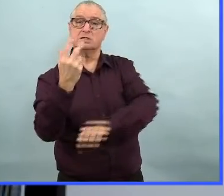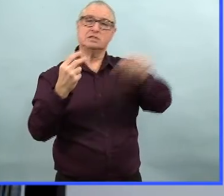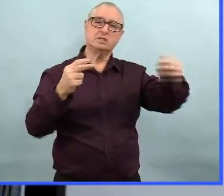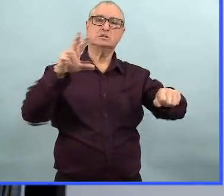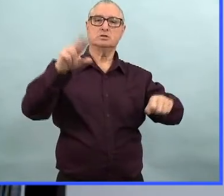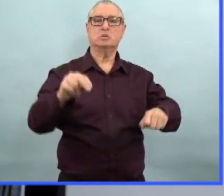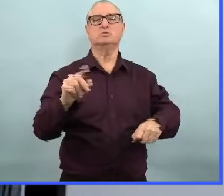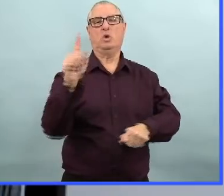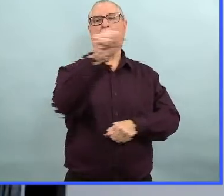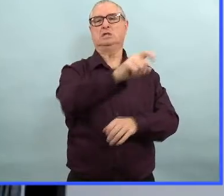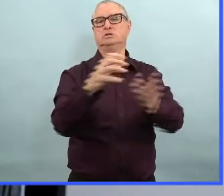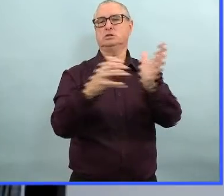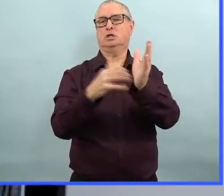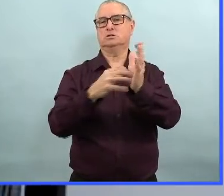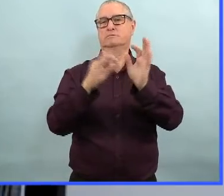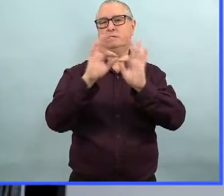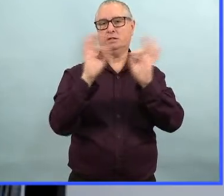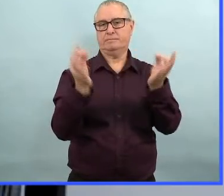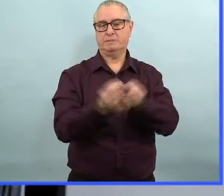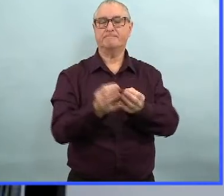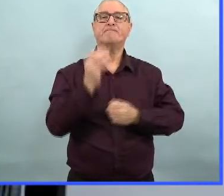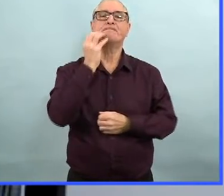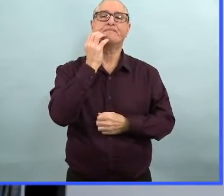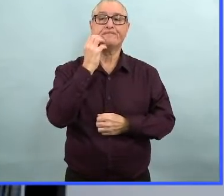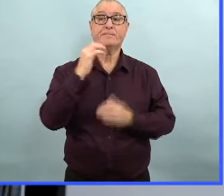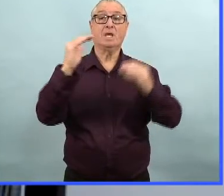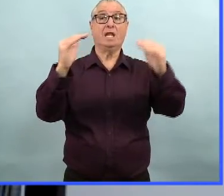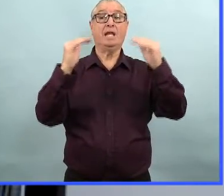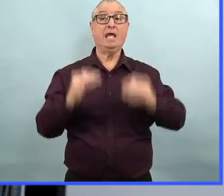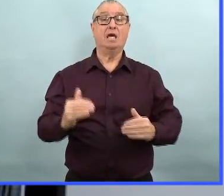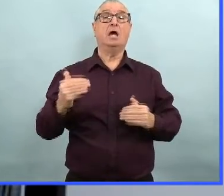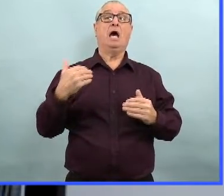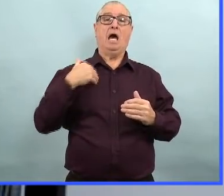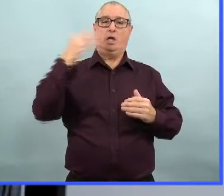already considered fully immunized after two doses of an approved covet-19 vaccine